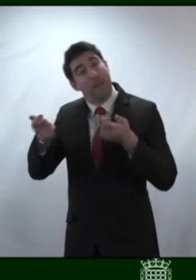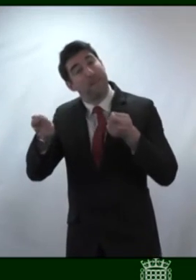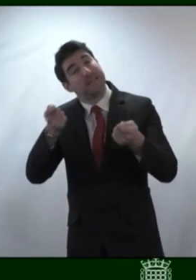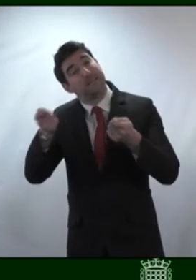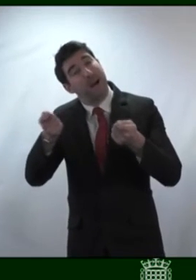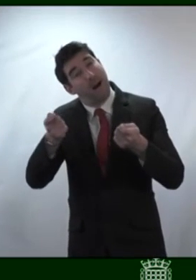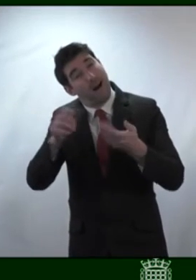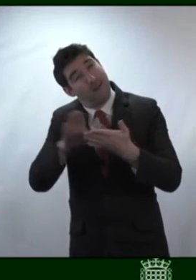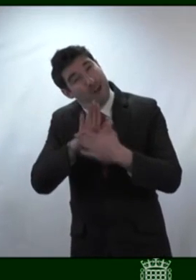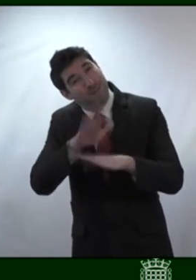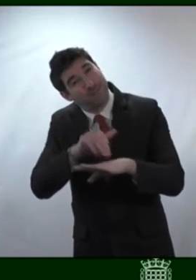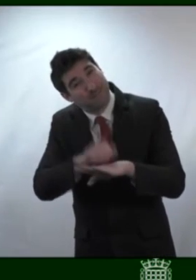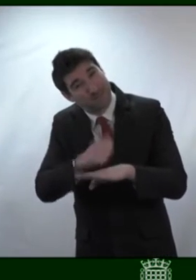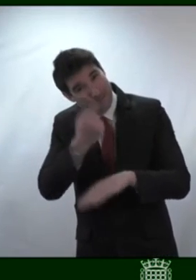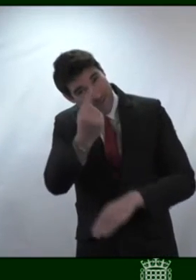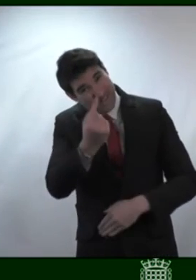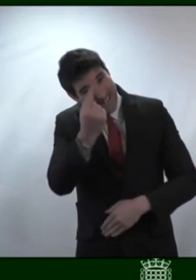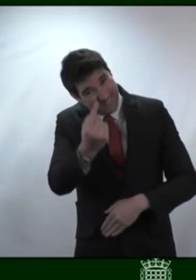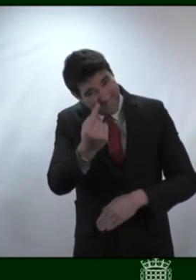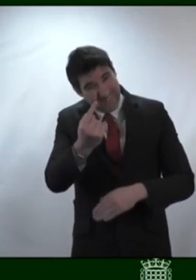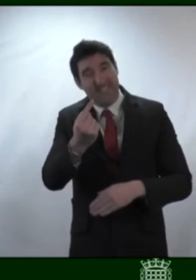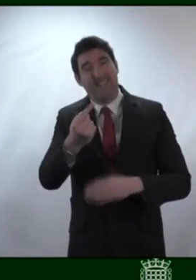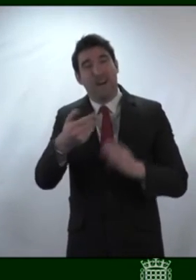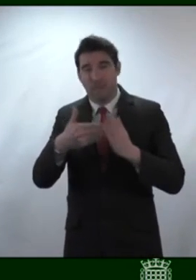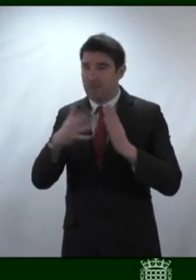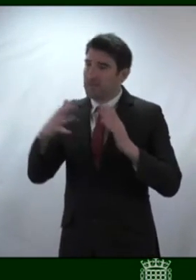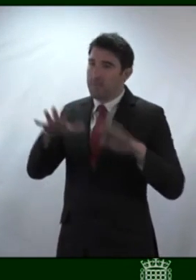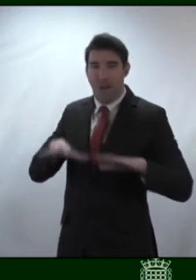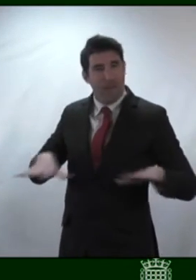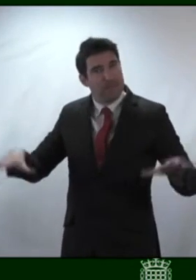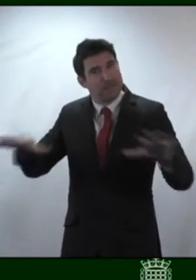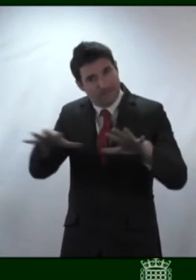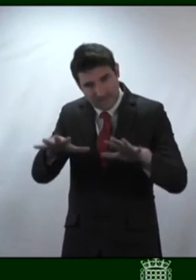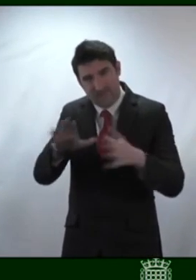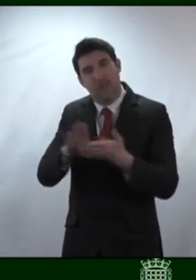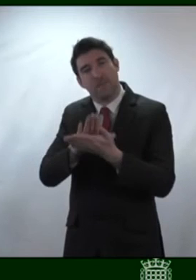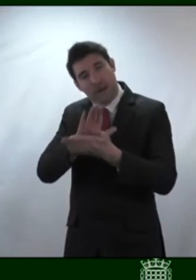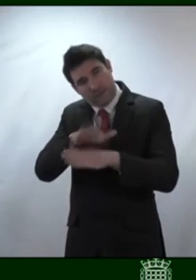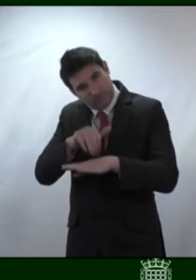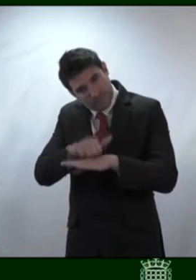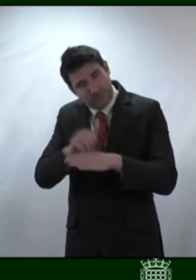for keeping us in our place? I extend those best wishes to the Prime Minister as well;